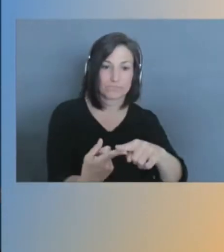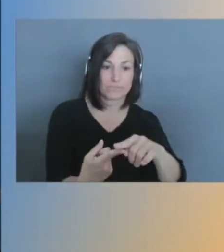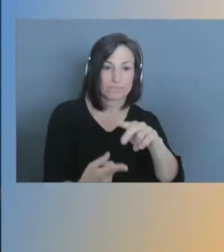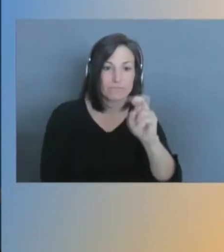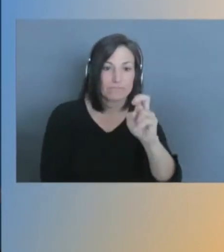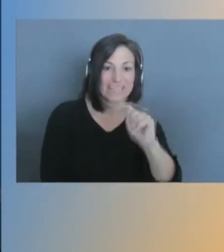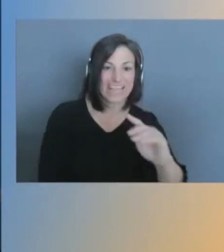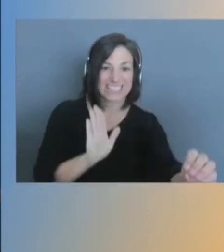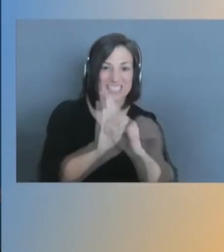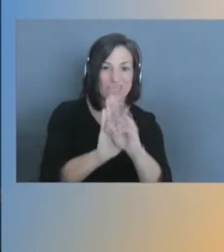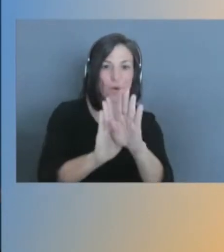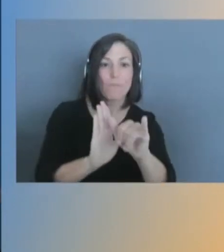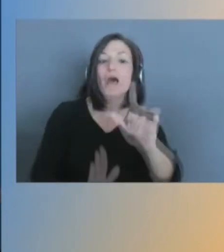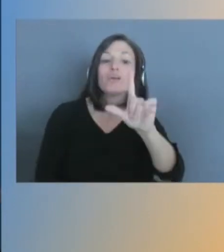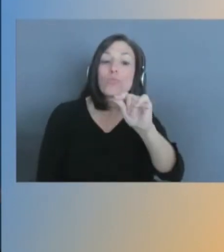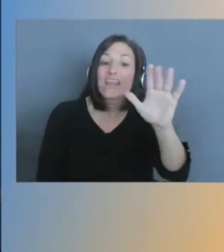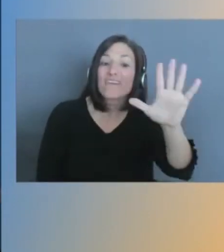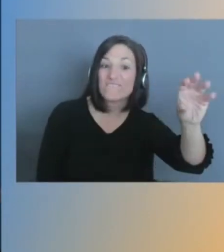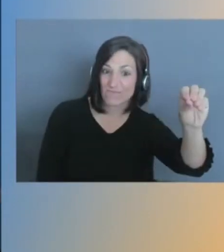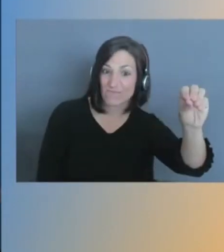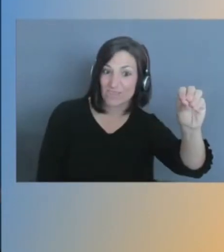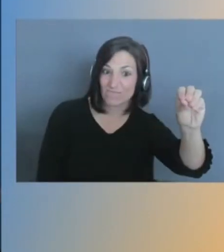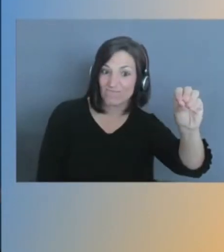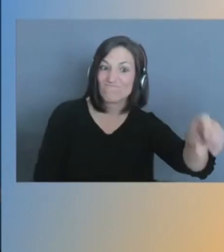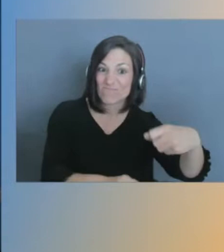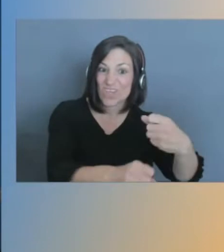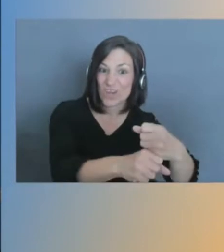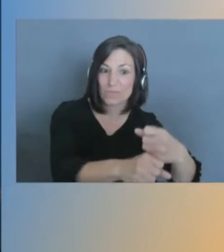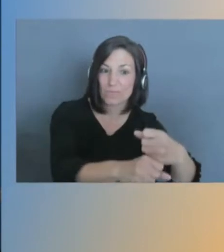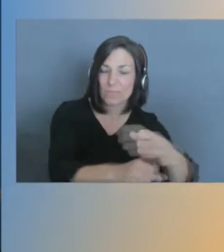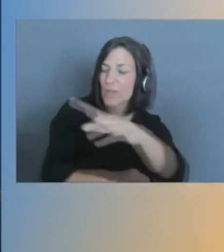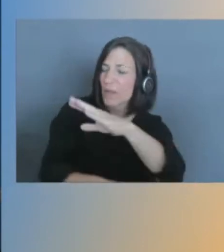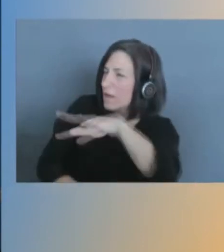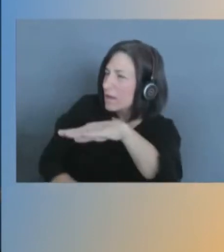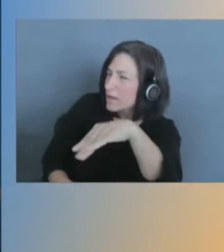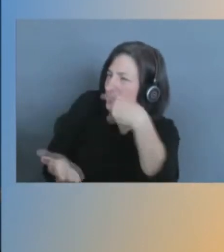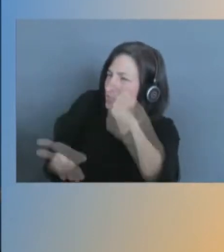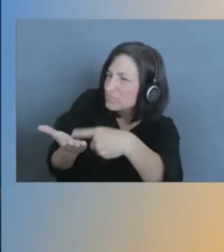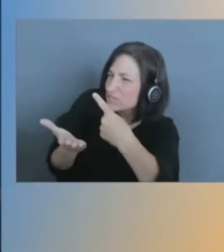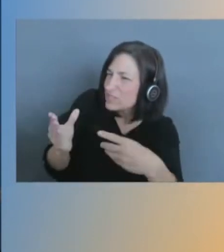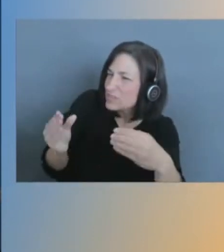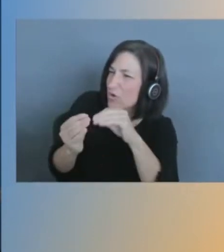We just dive a little bit deeper, can you talk a little bit about what Amazon is doing in the sustainability space?